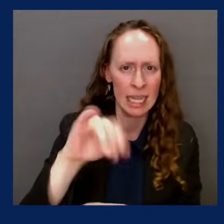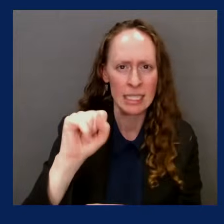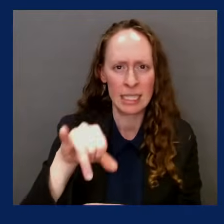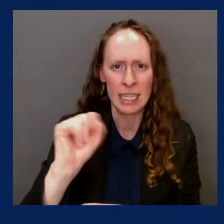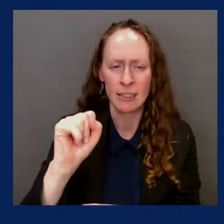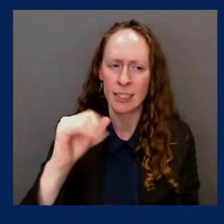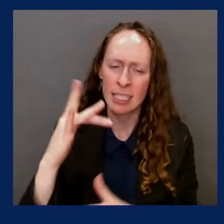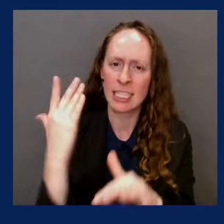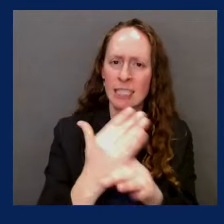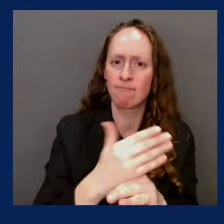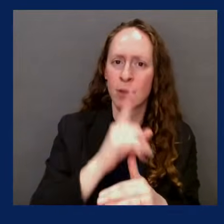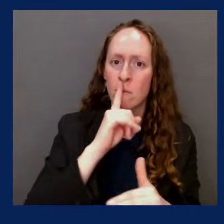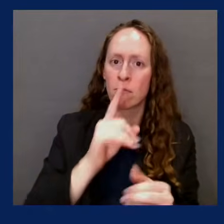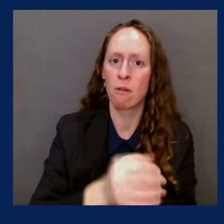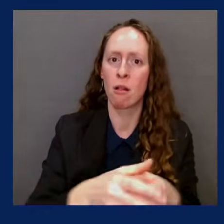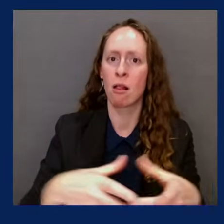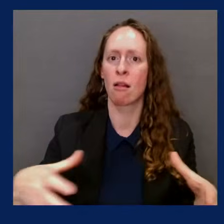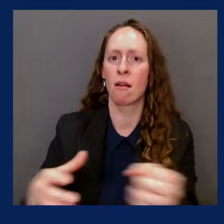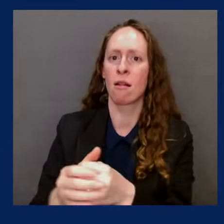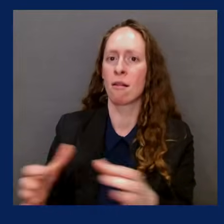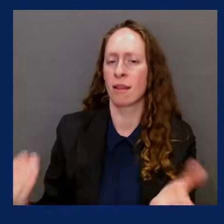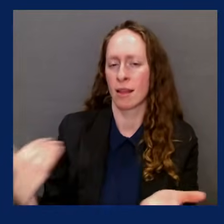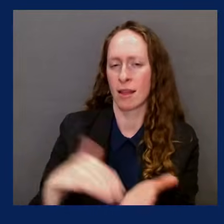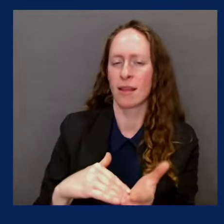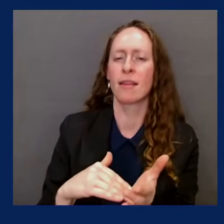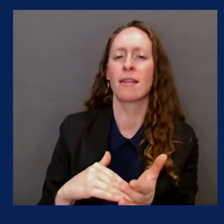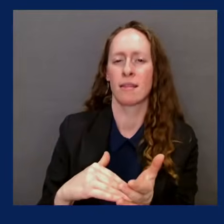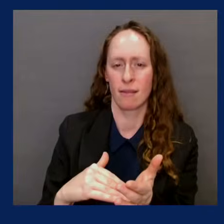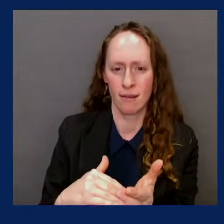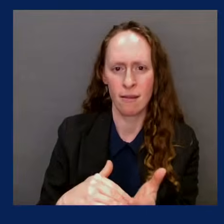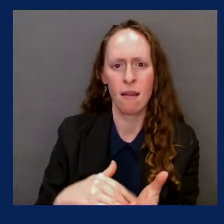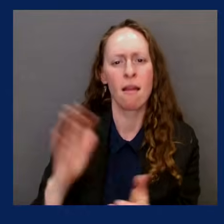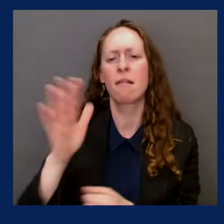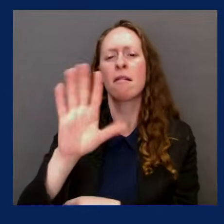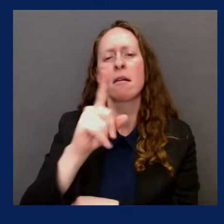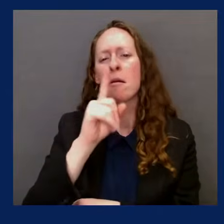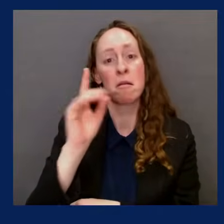having nothing to do with Israel at all. My warning to the Ayatollah